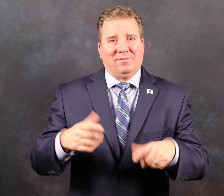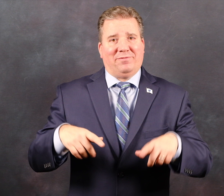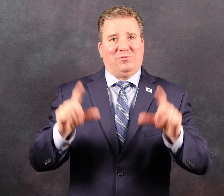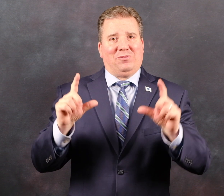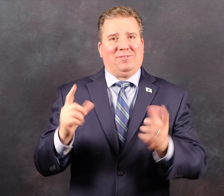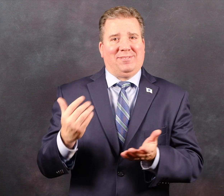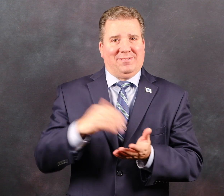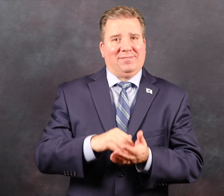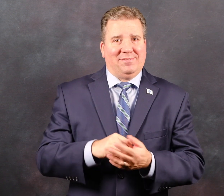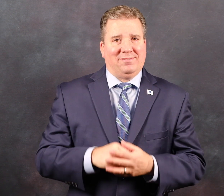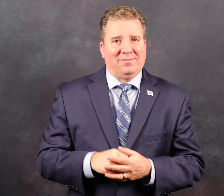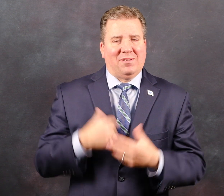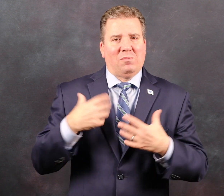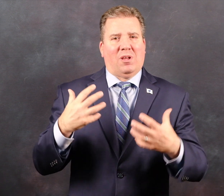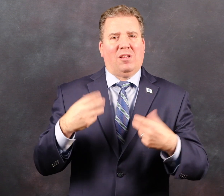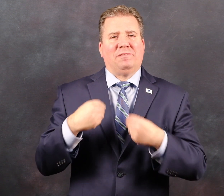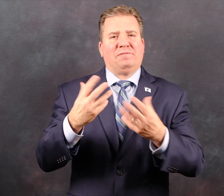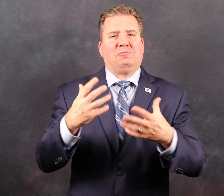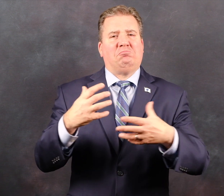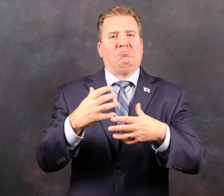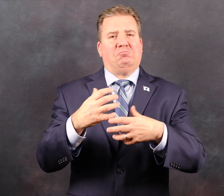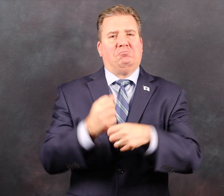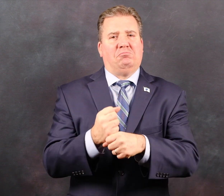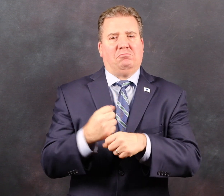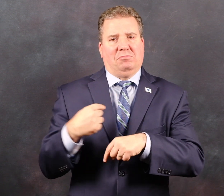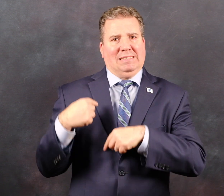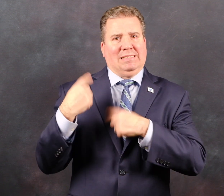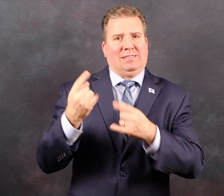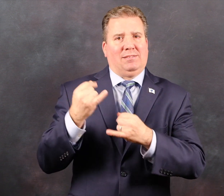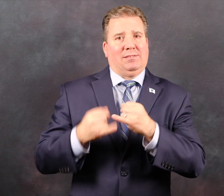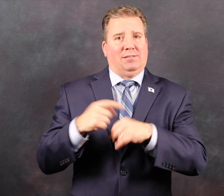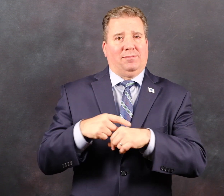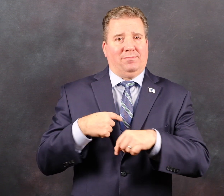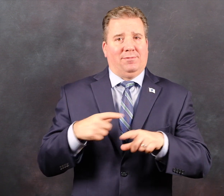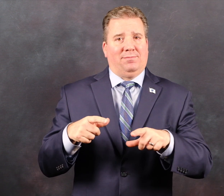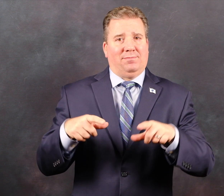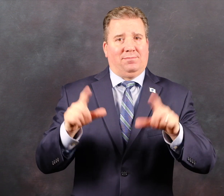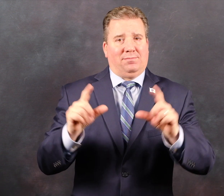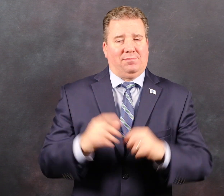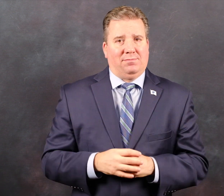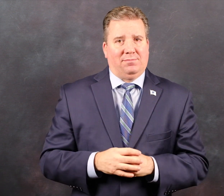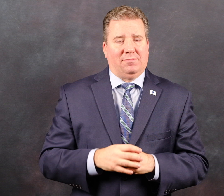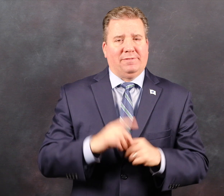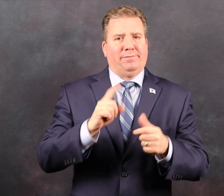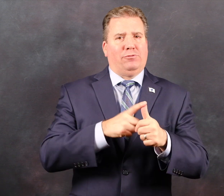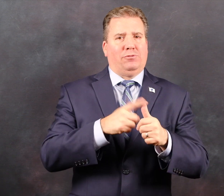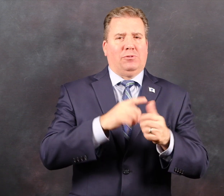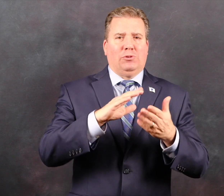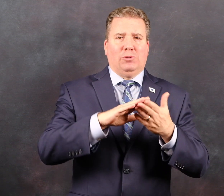Hello ! Welcome to my latest update. I wanted to apprise you of some news since my last report.